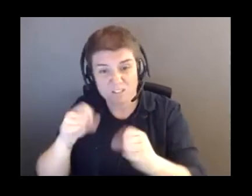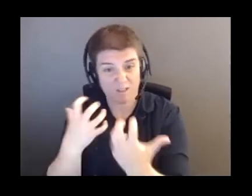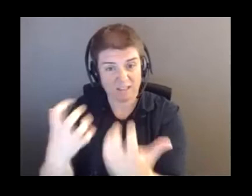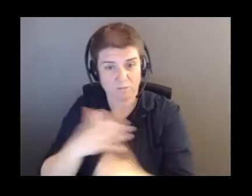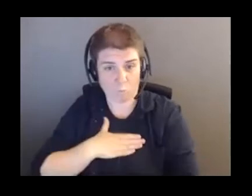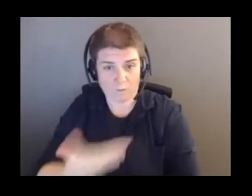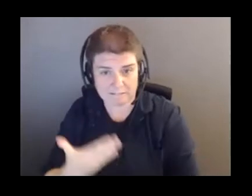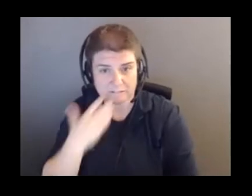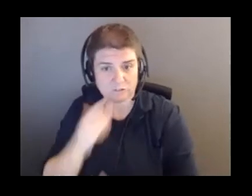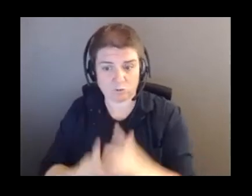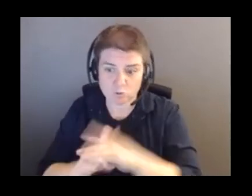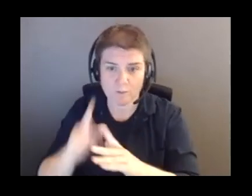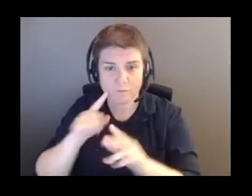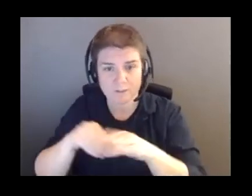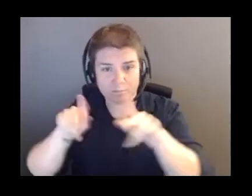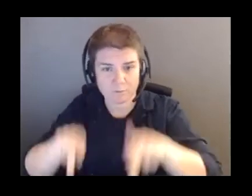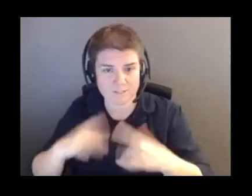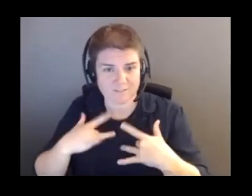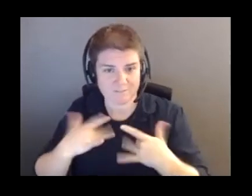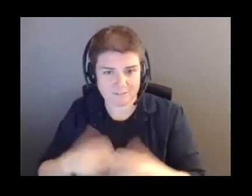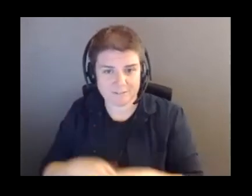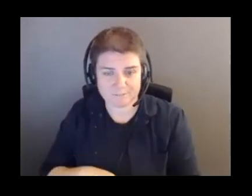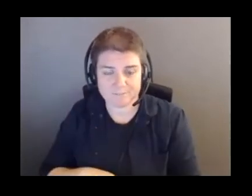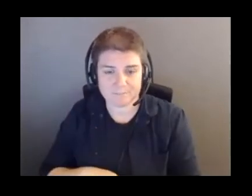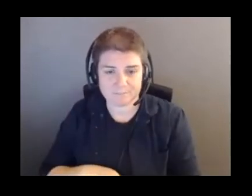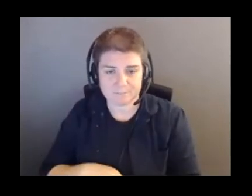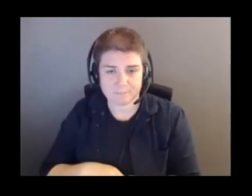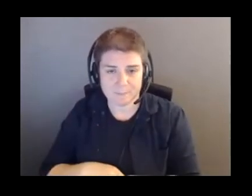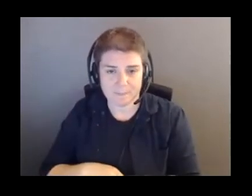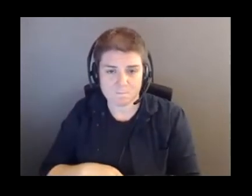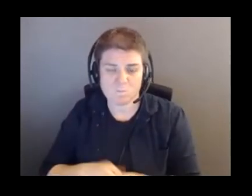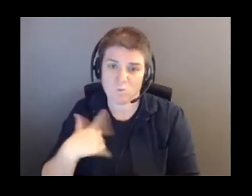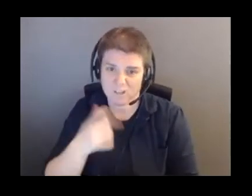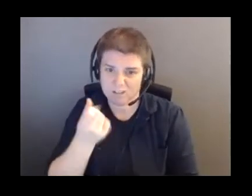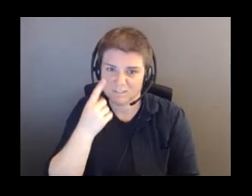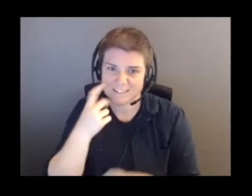in live or in-person events. We understand that it will be difficult to plan projects